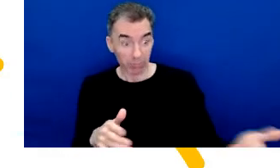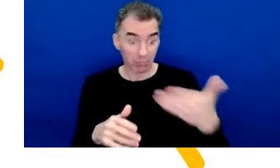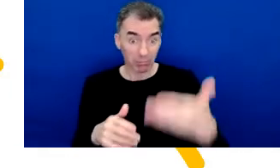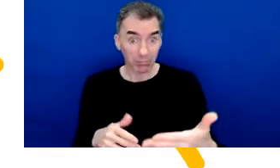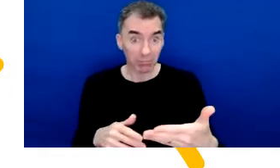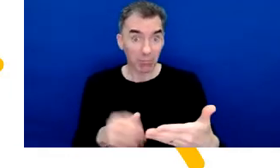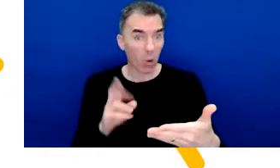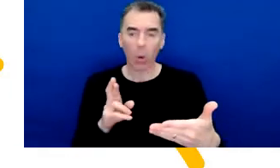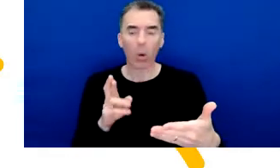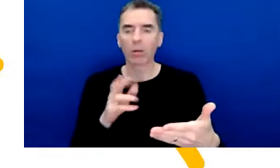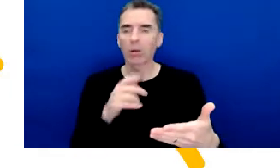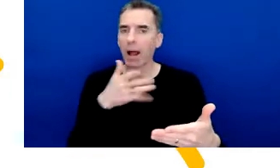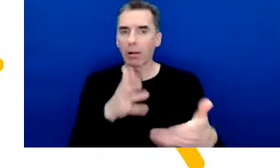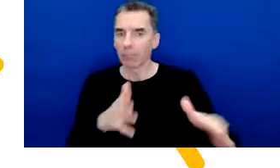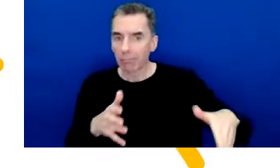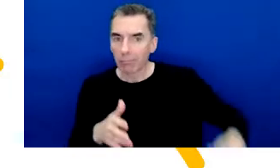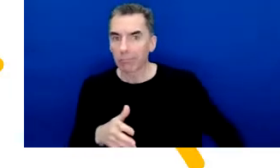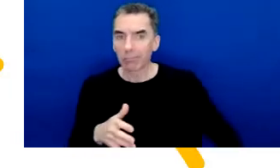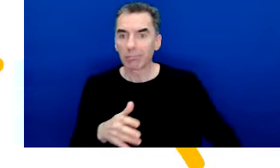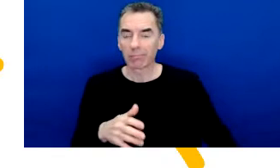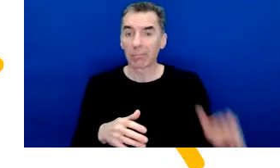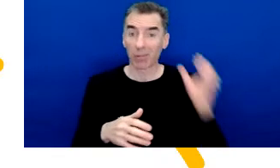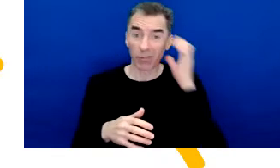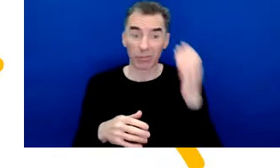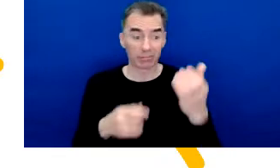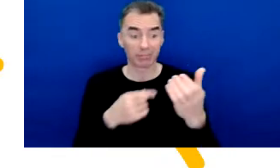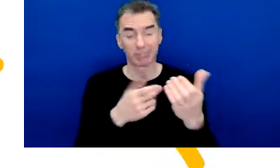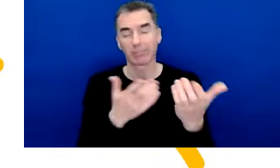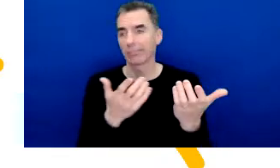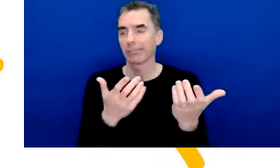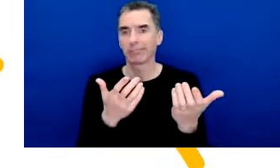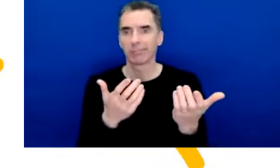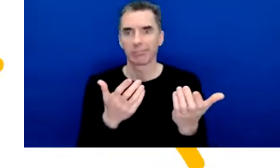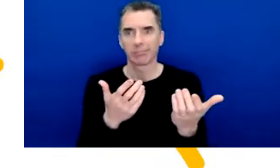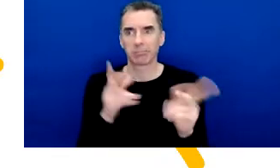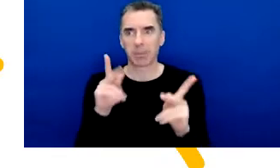I think phones have become somewhat ubiquitous, but I would